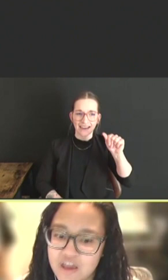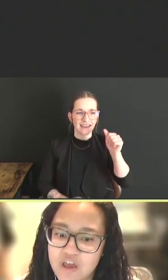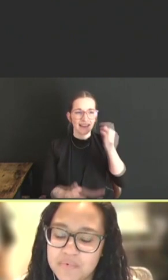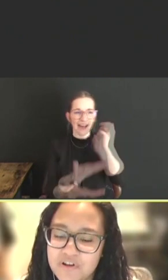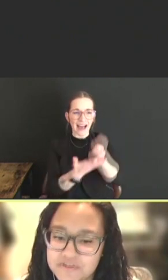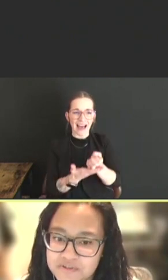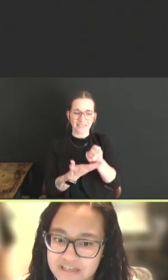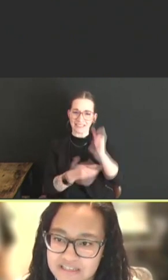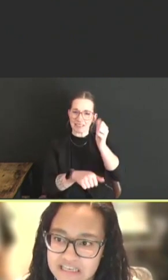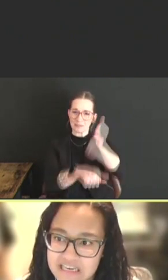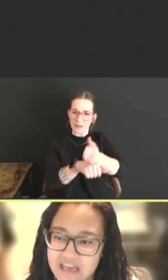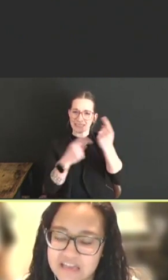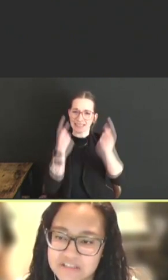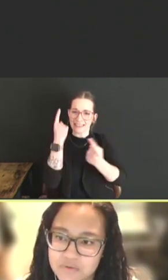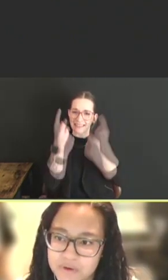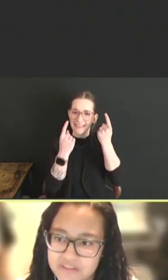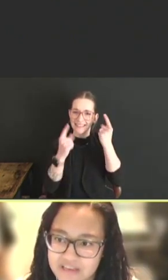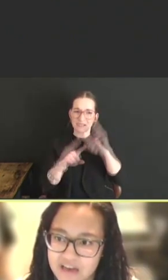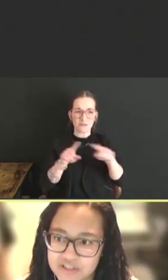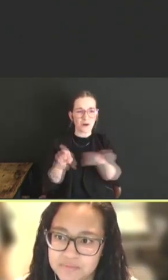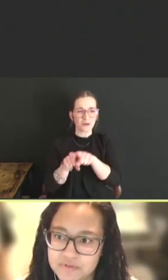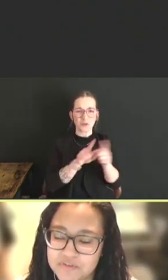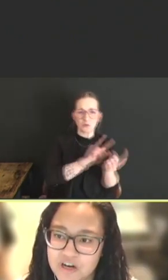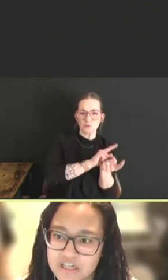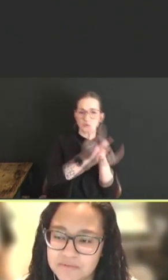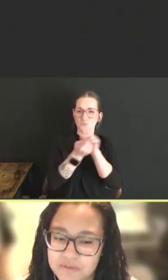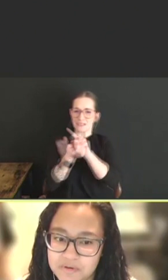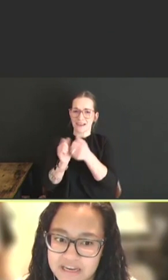but also translating that into a way that's actionable for our community.